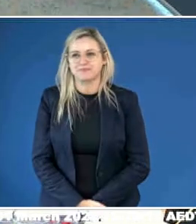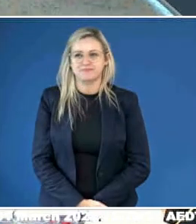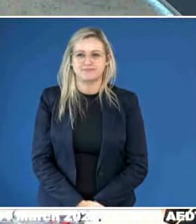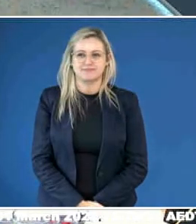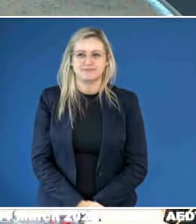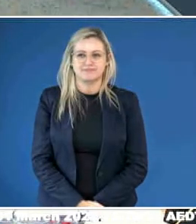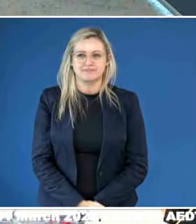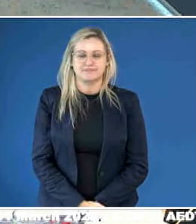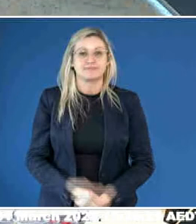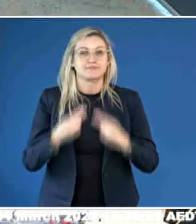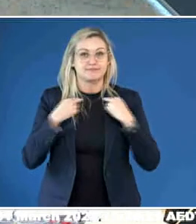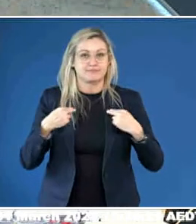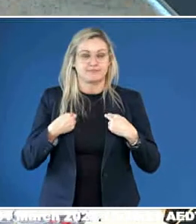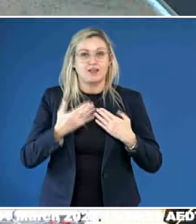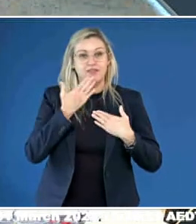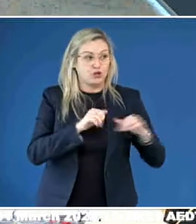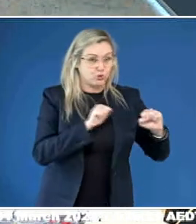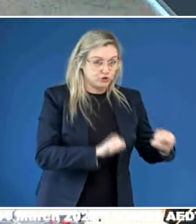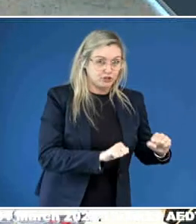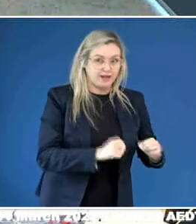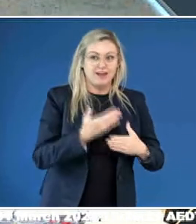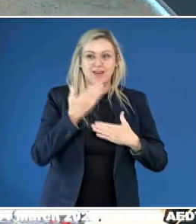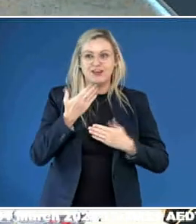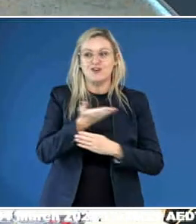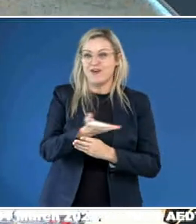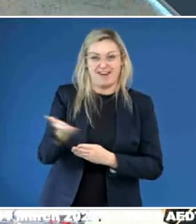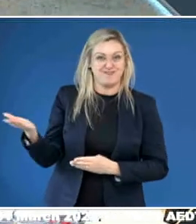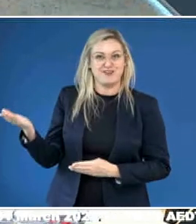Thank you, Chair, and thank you to everybody with a little extra time.